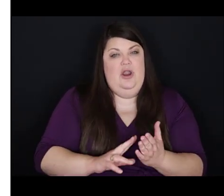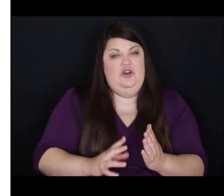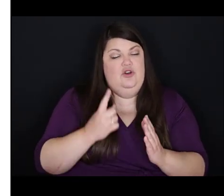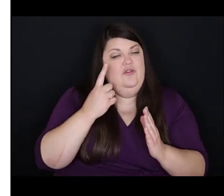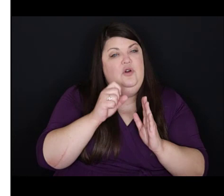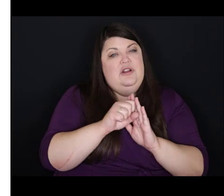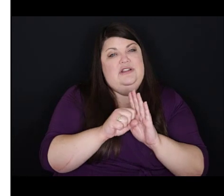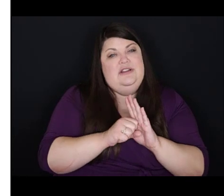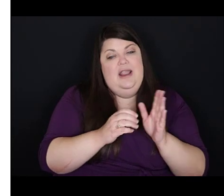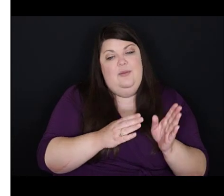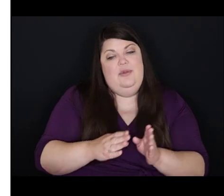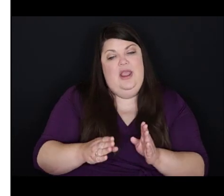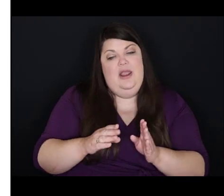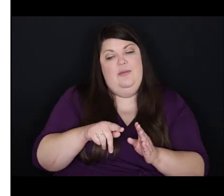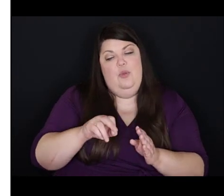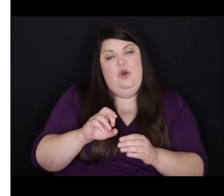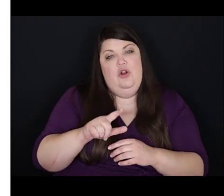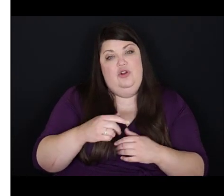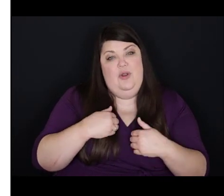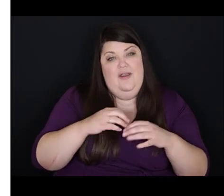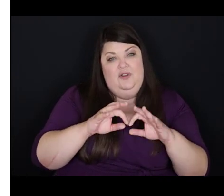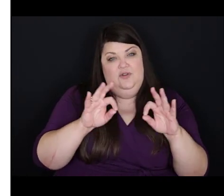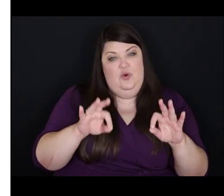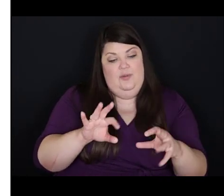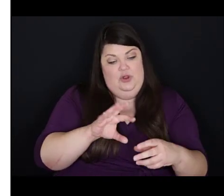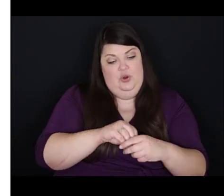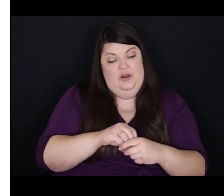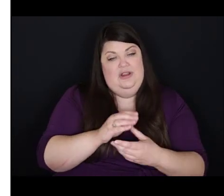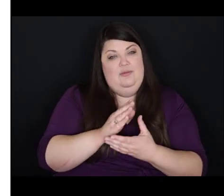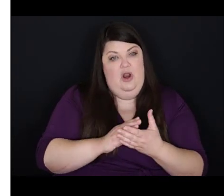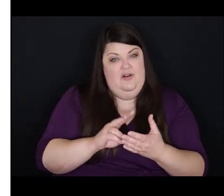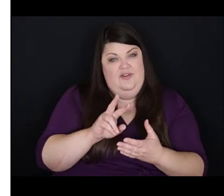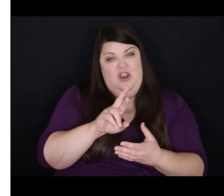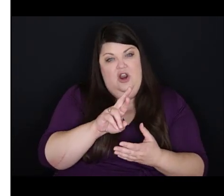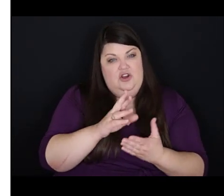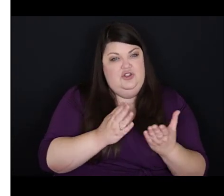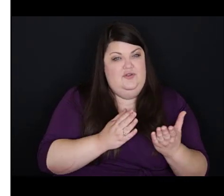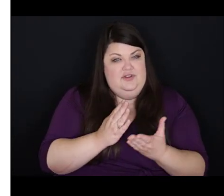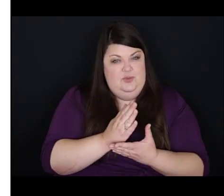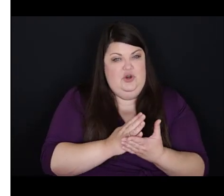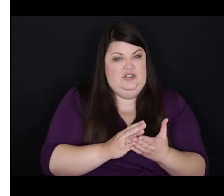to have these forms included as part of the VR services portion of the State Plan.